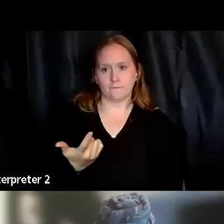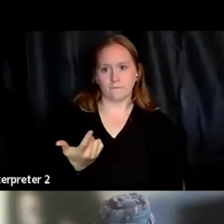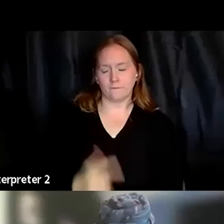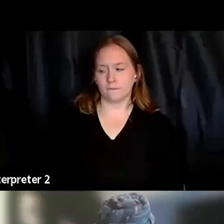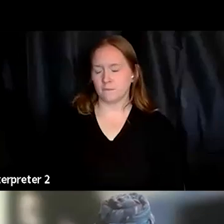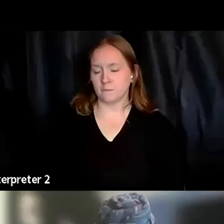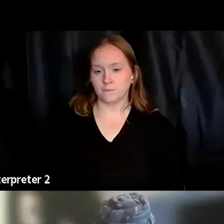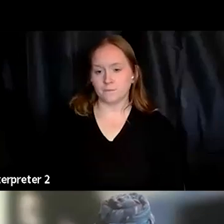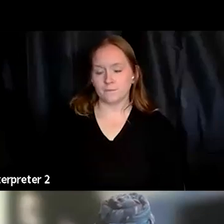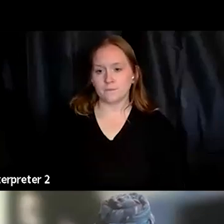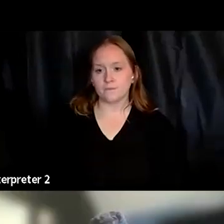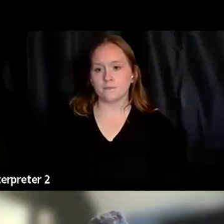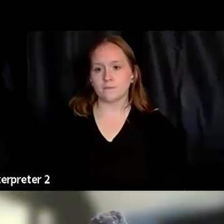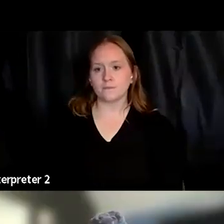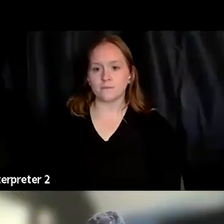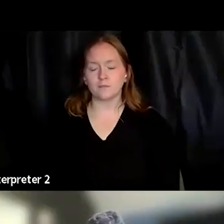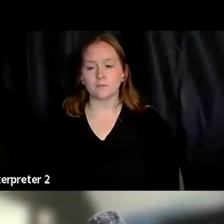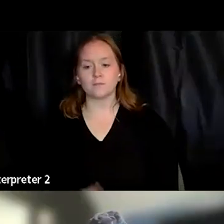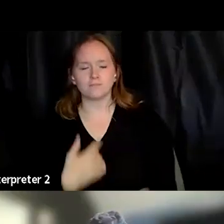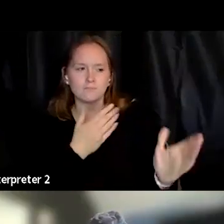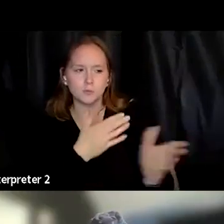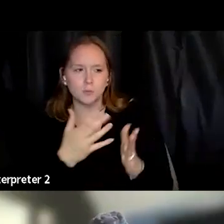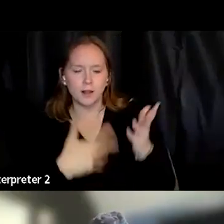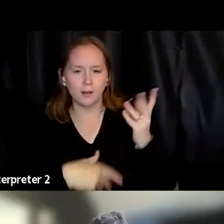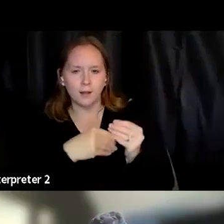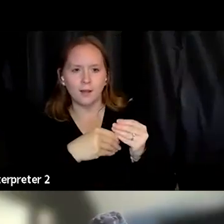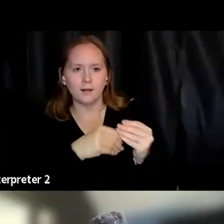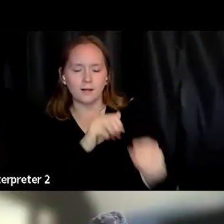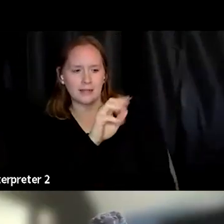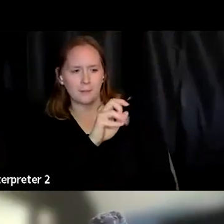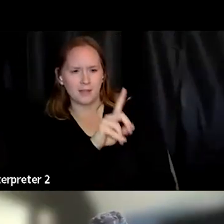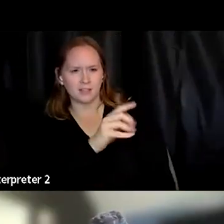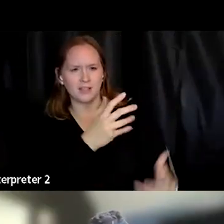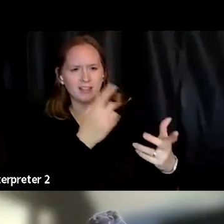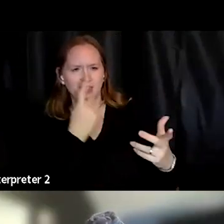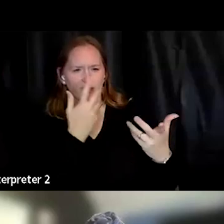And I was just gonna add that, you know, Amanda, I think you might have mentioned this earlier before,